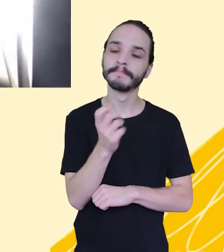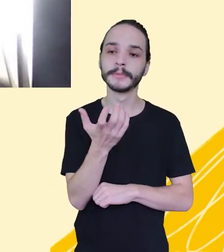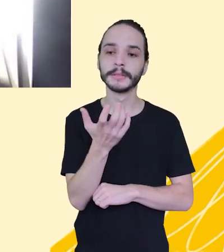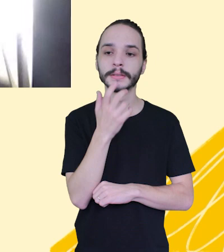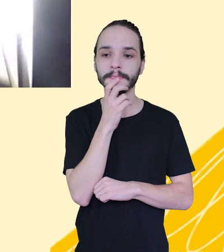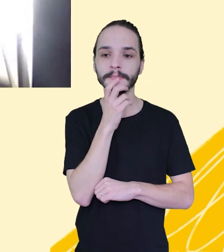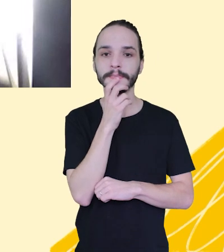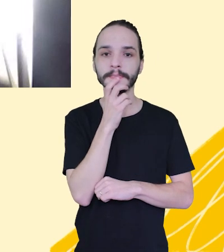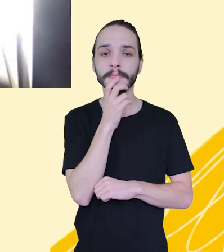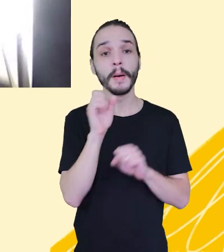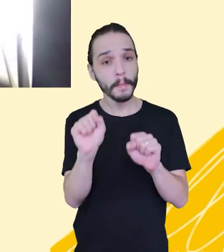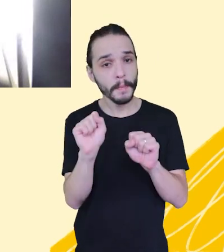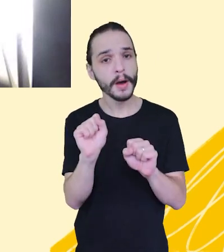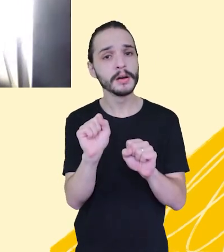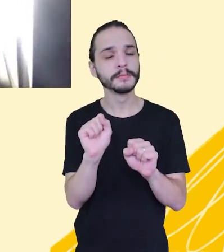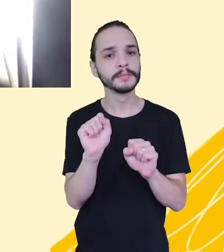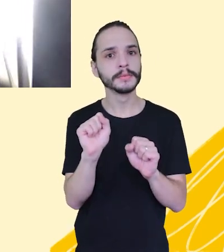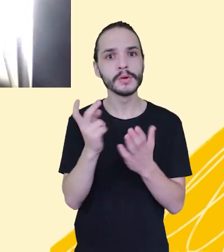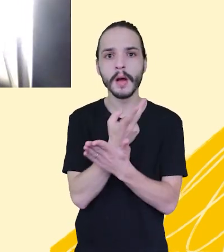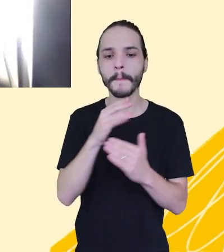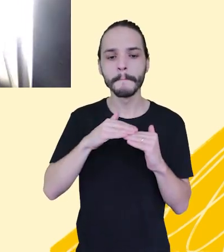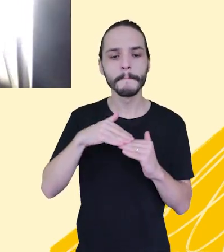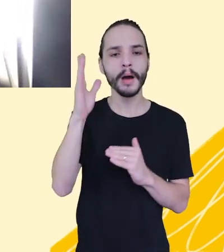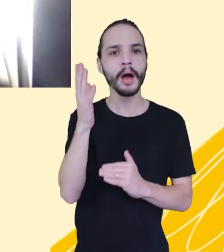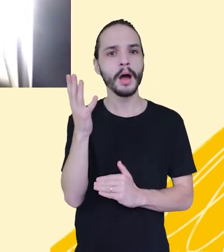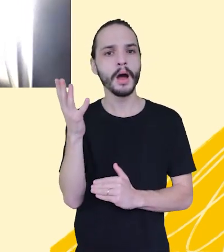It can happen much faster than it makes sense.